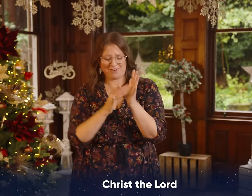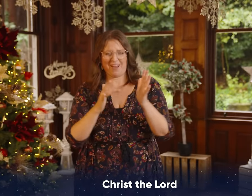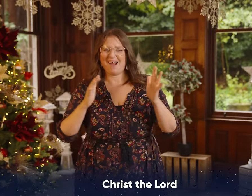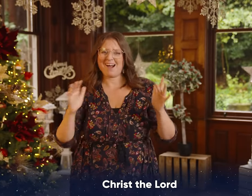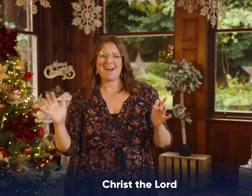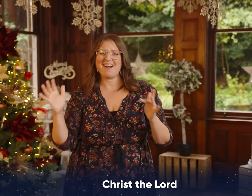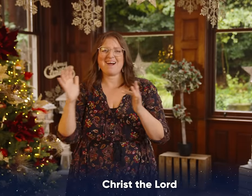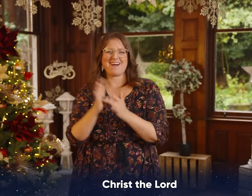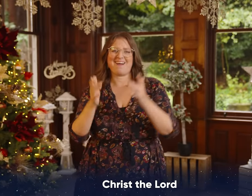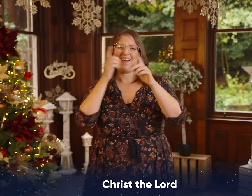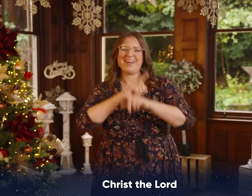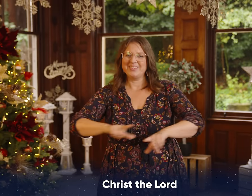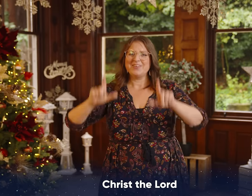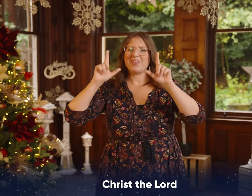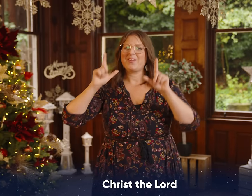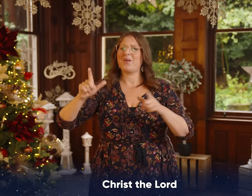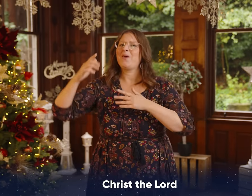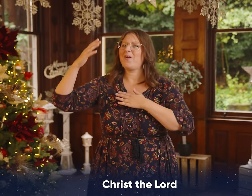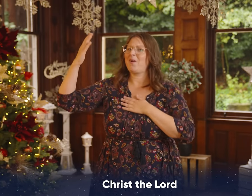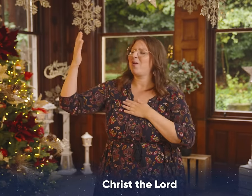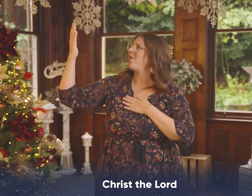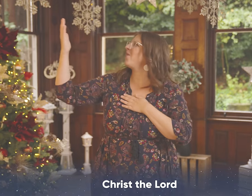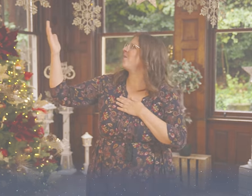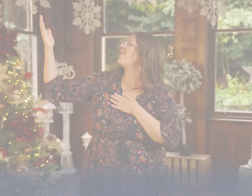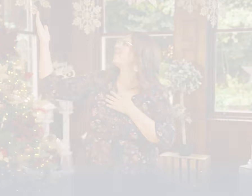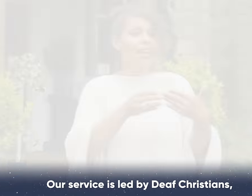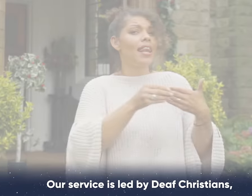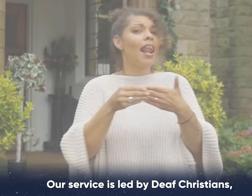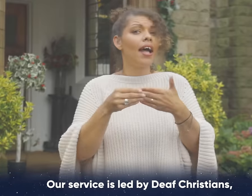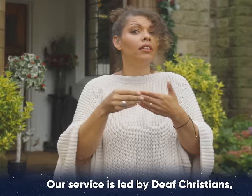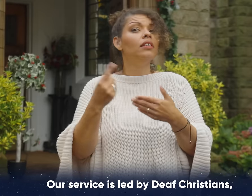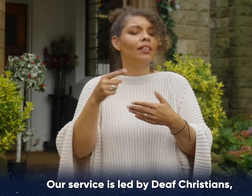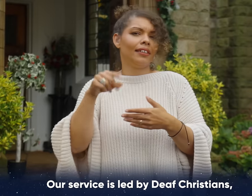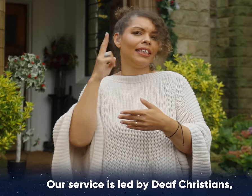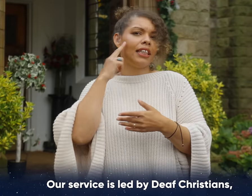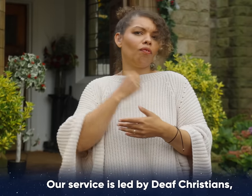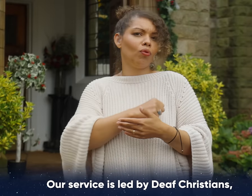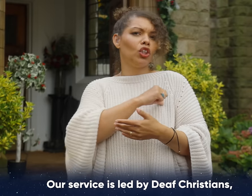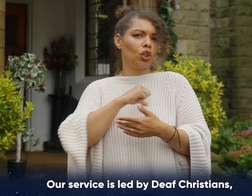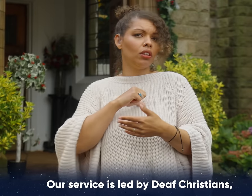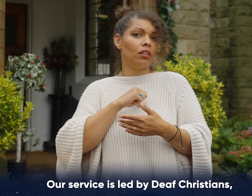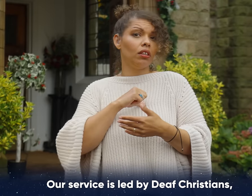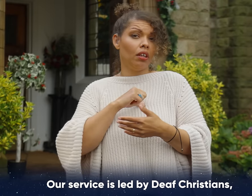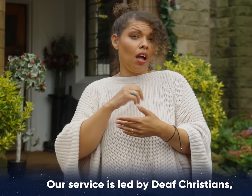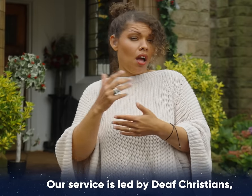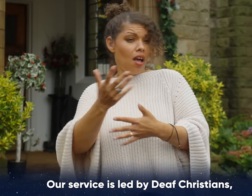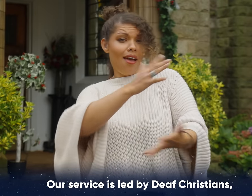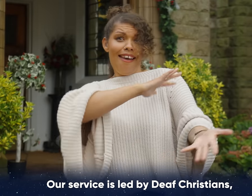Christ the Lord Our service is led by Deaf Christians,